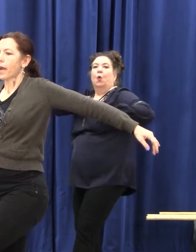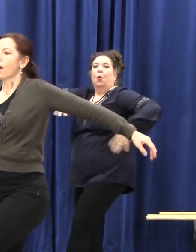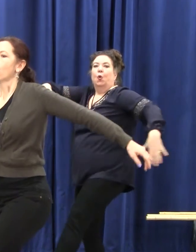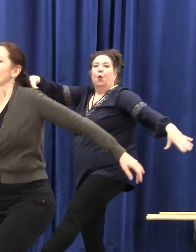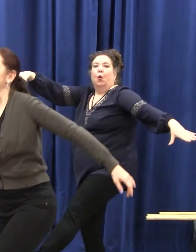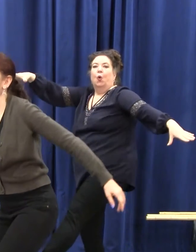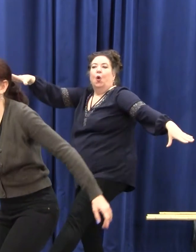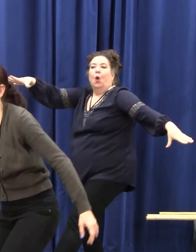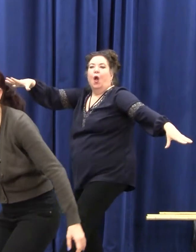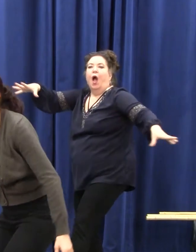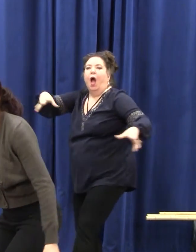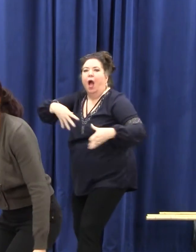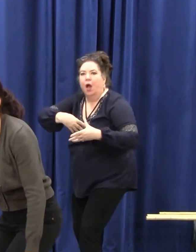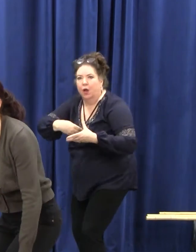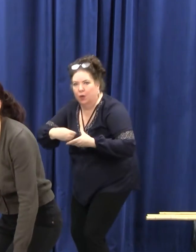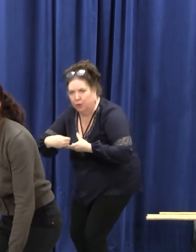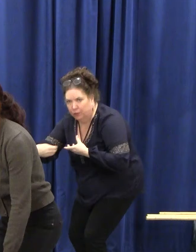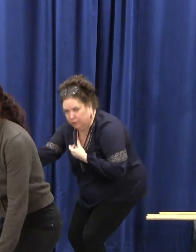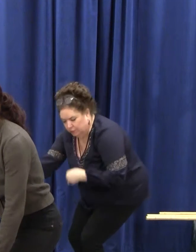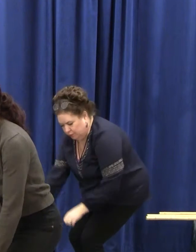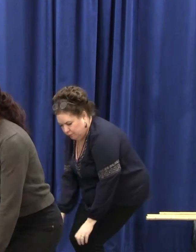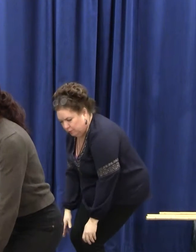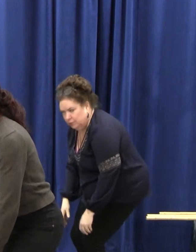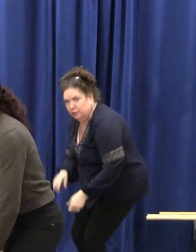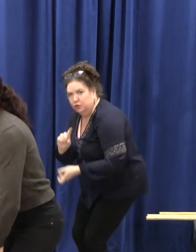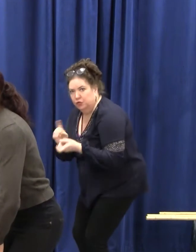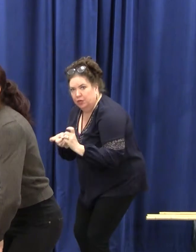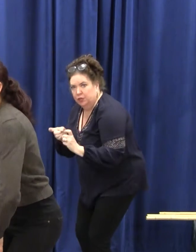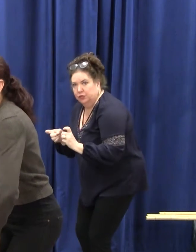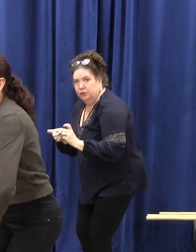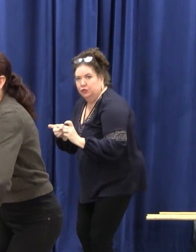and out.. switch balance.. breathe in